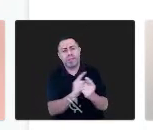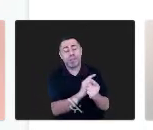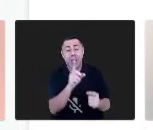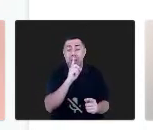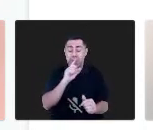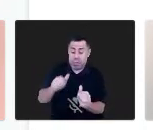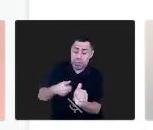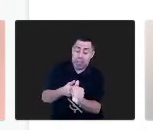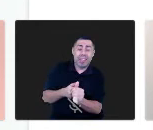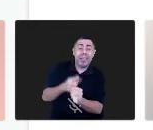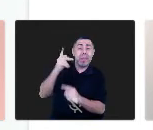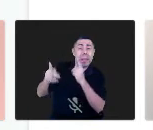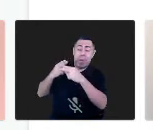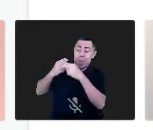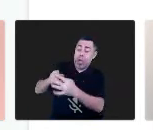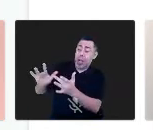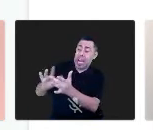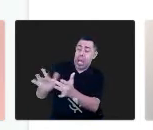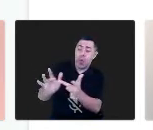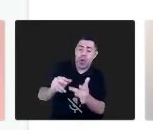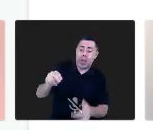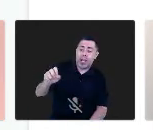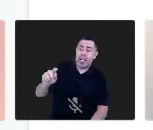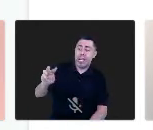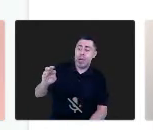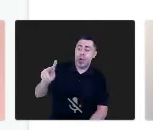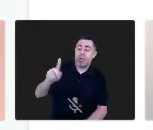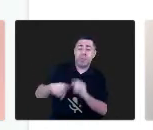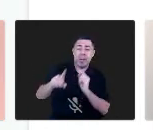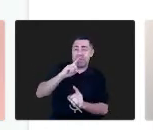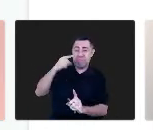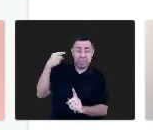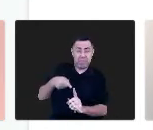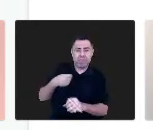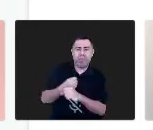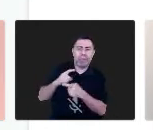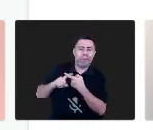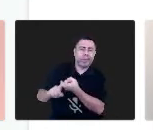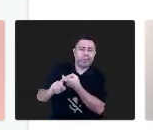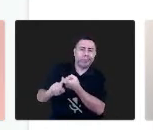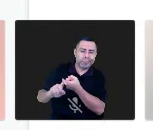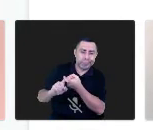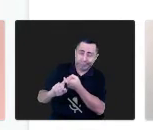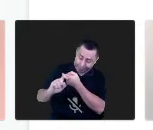creating friendships right um aim for reaching out to three to five people a week um and you